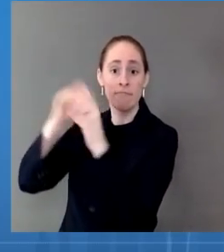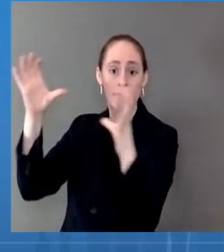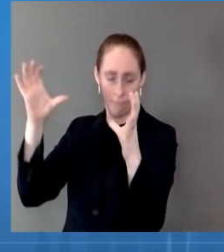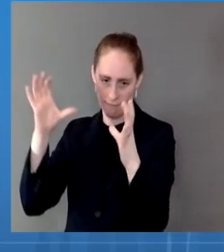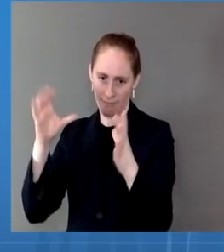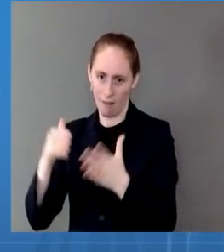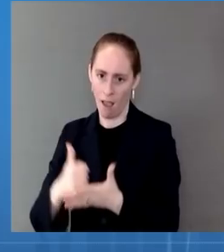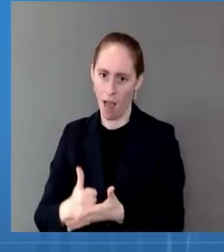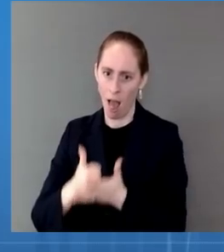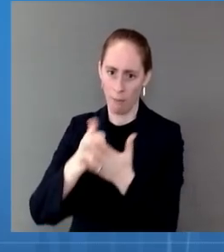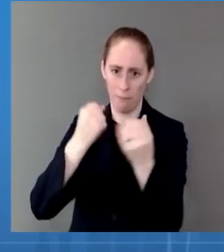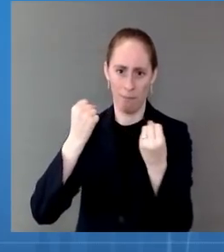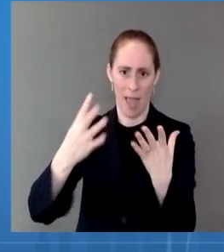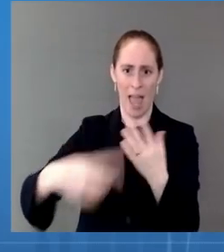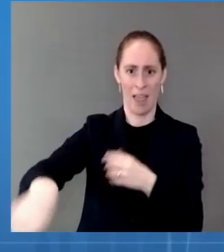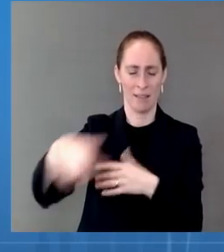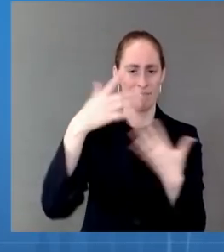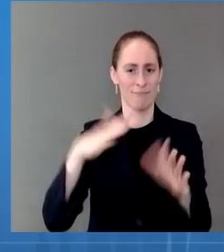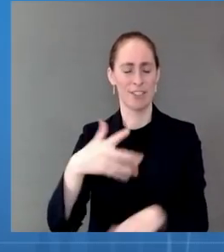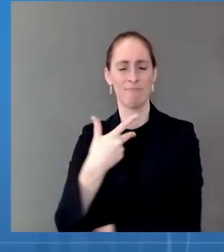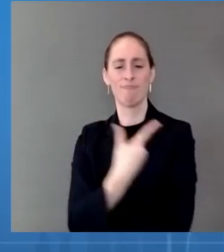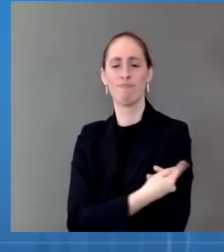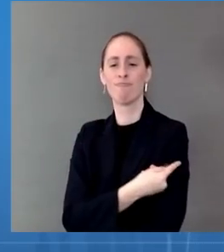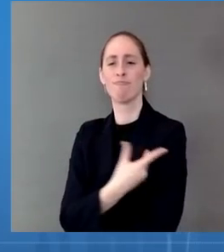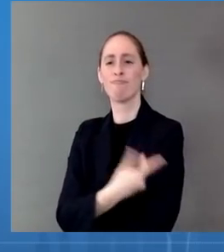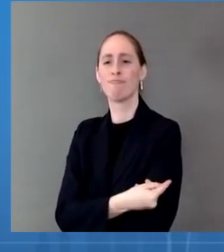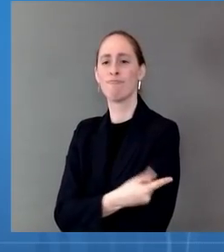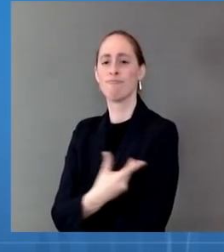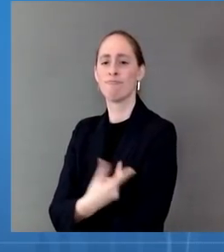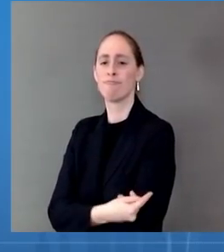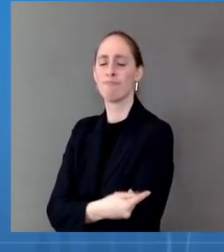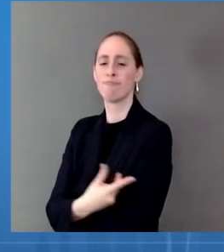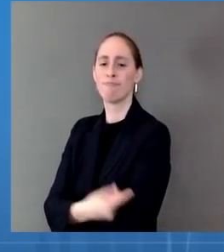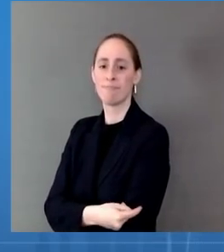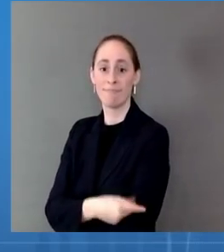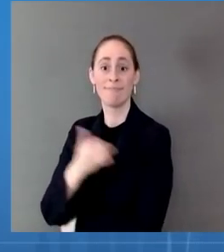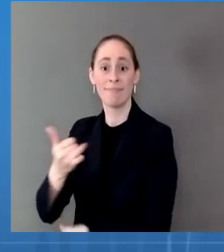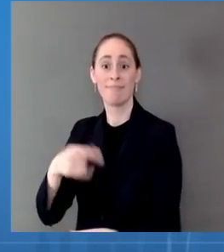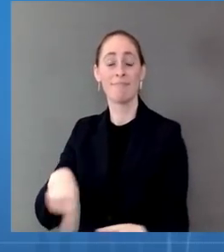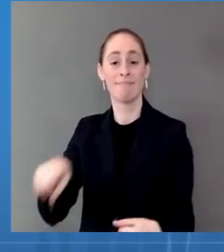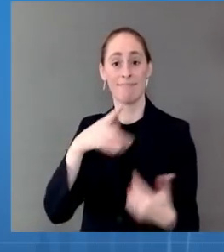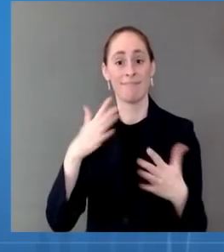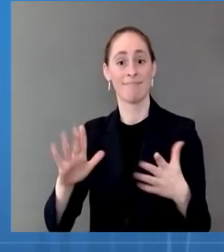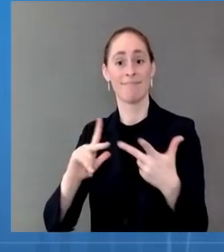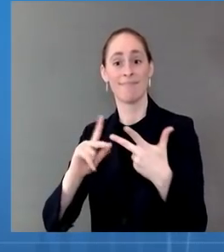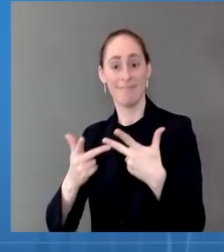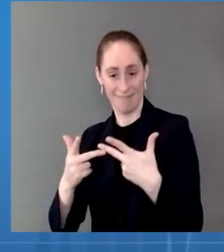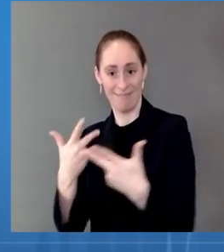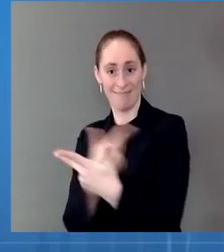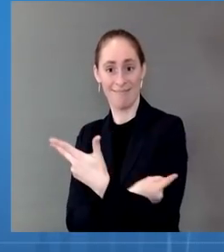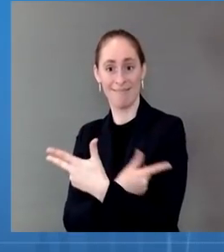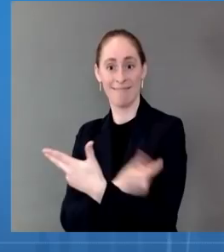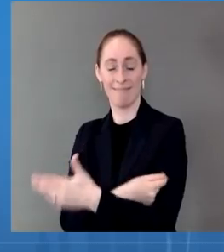We're getting booster shots to 1.1 million Americans a day, more people boosted per day than ever before.